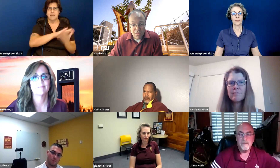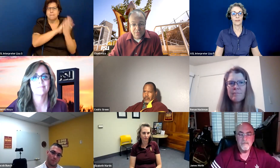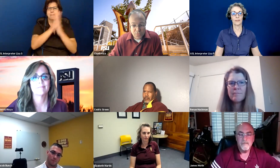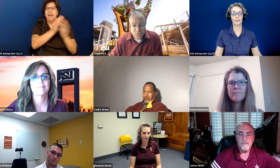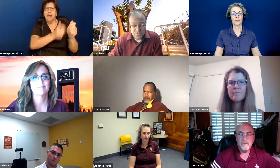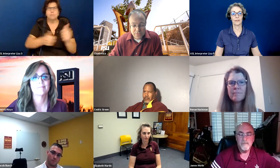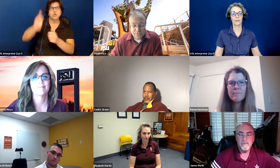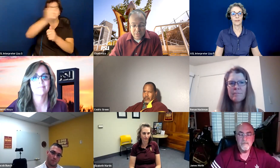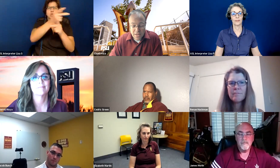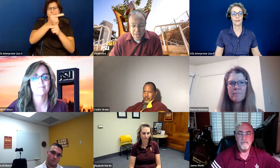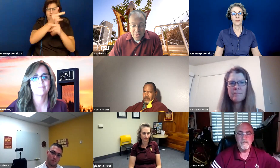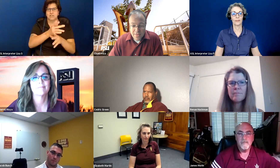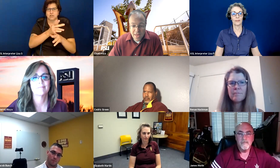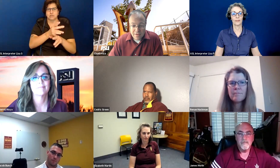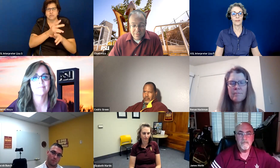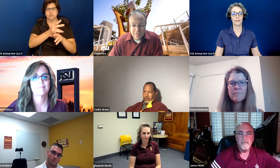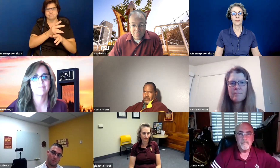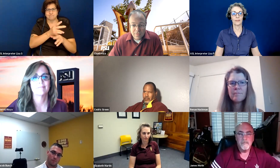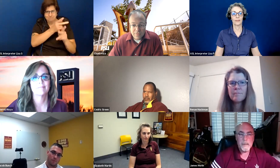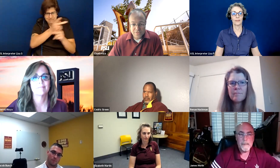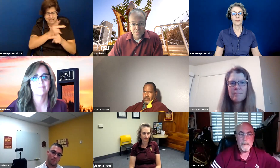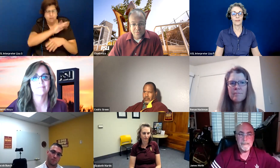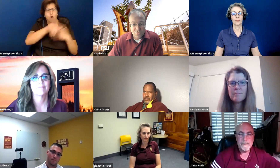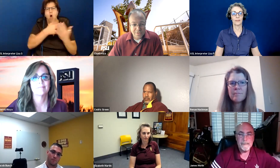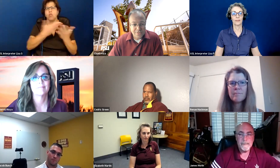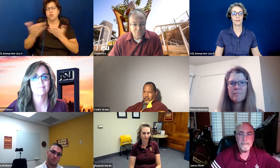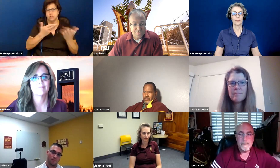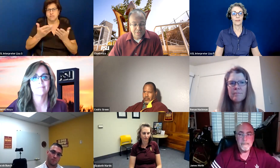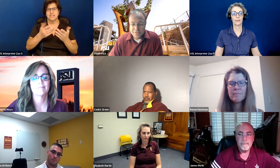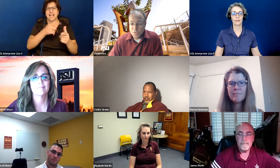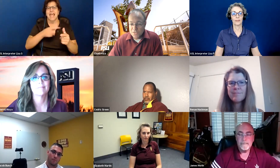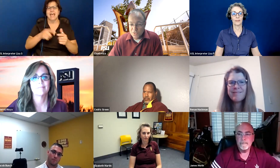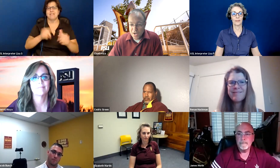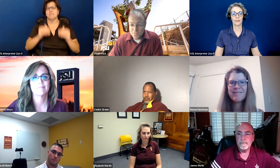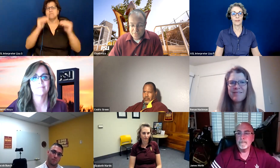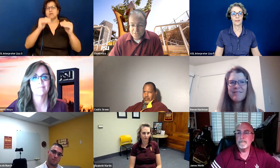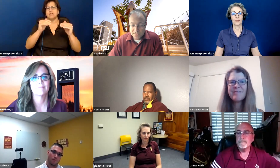all of those services and then was able to move into an associate director position,